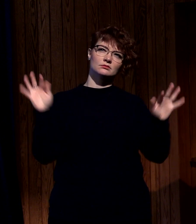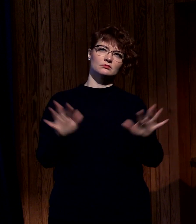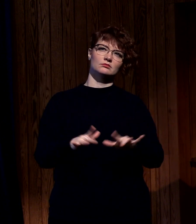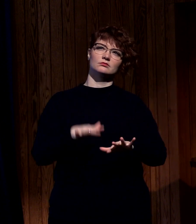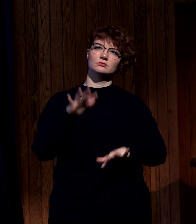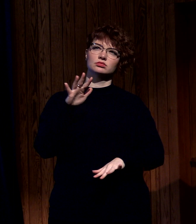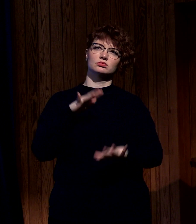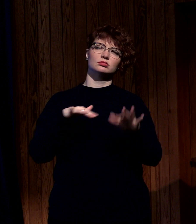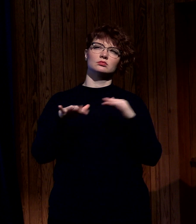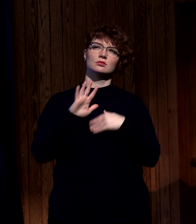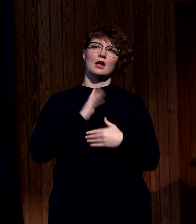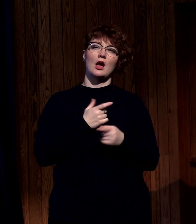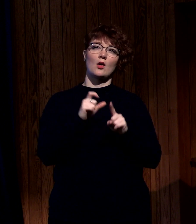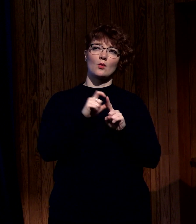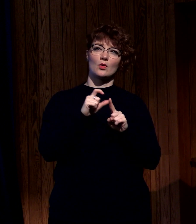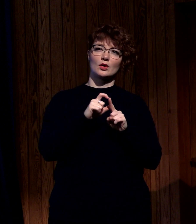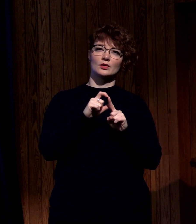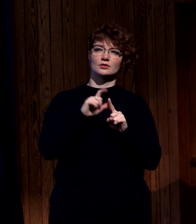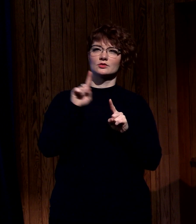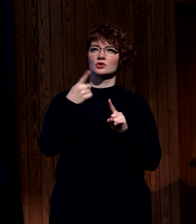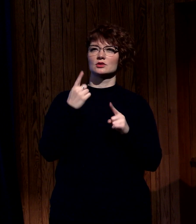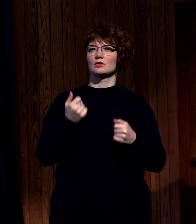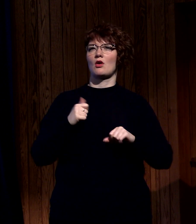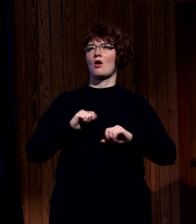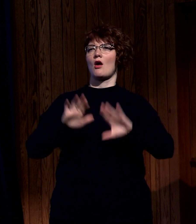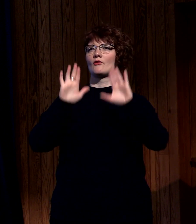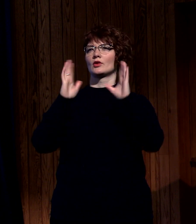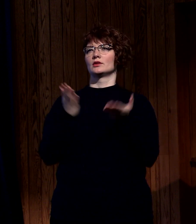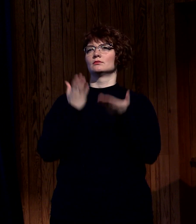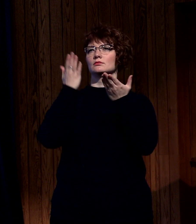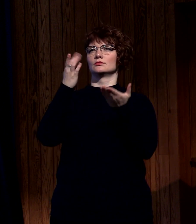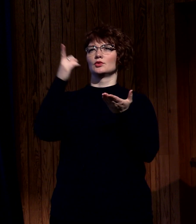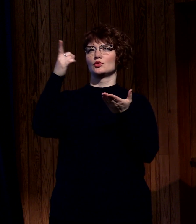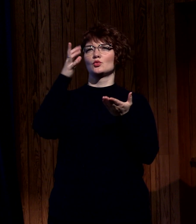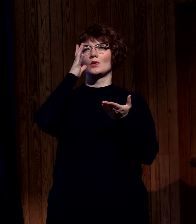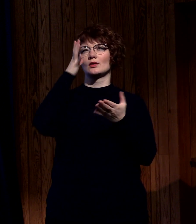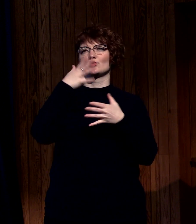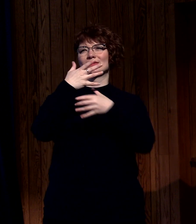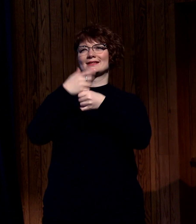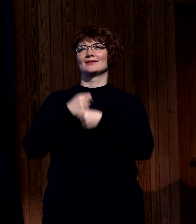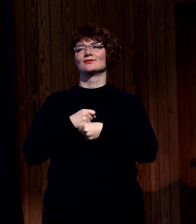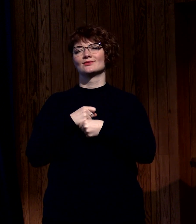our words are an offering that you receive, and that you give